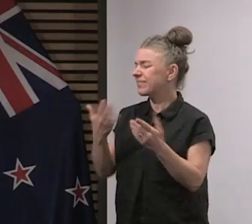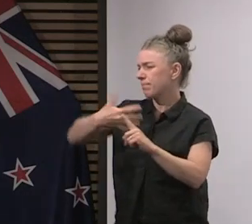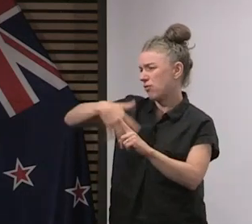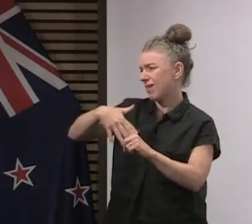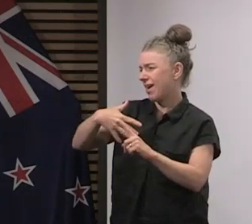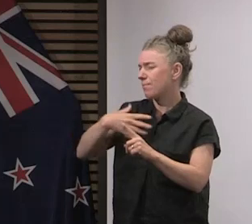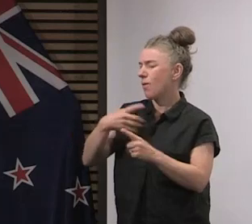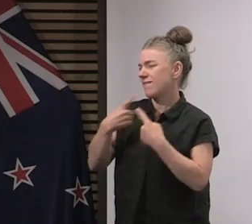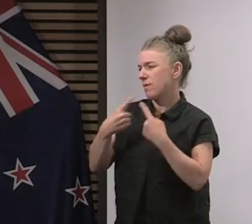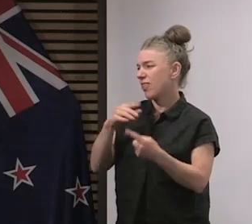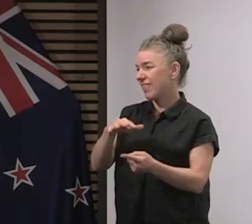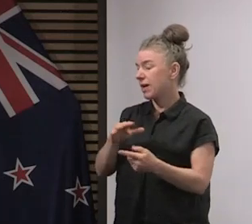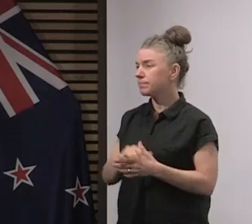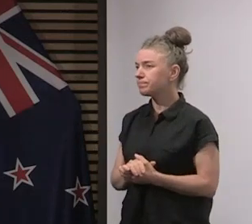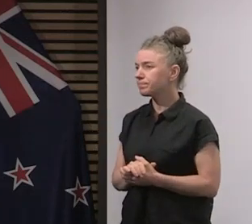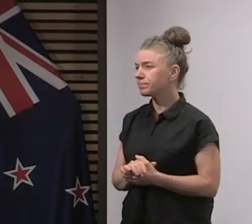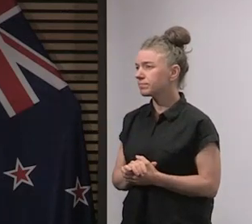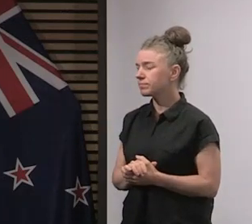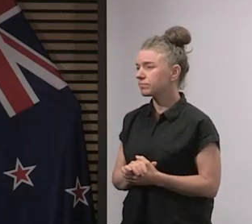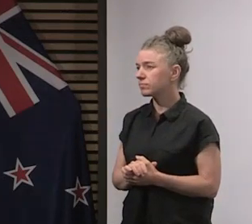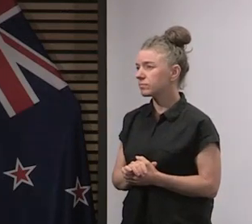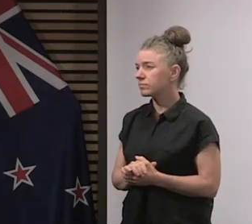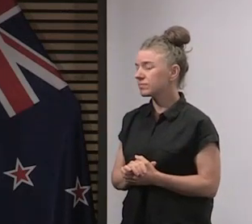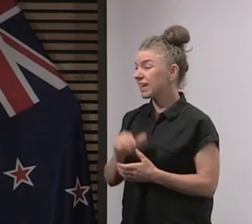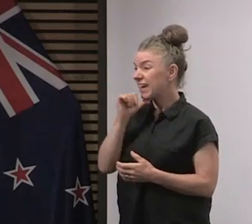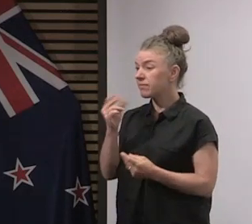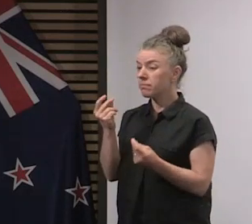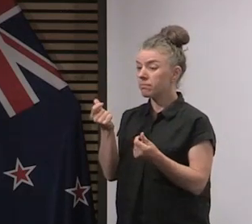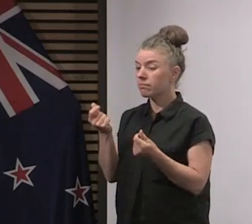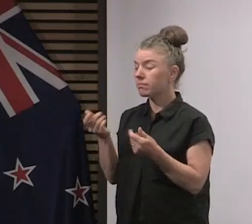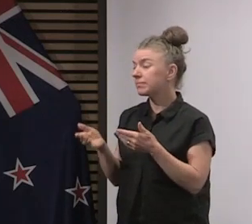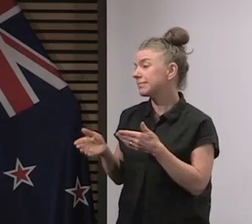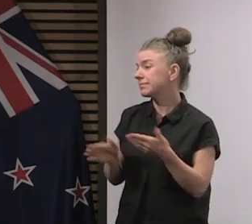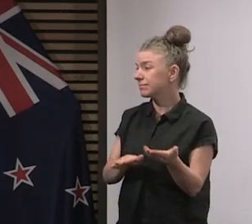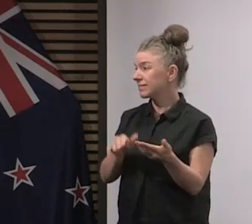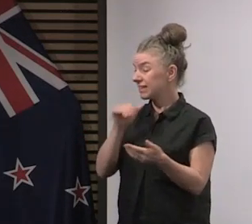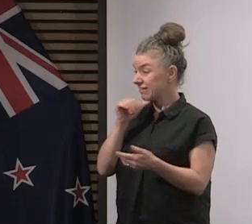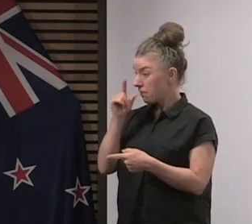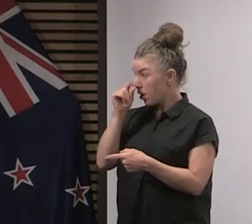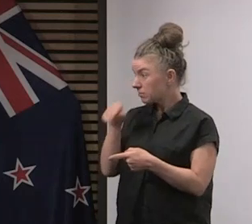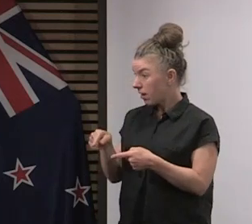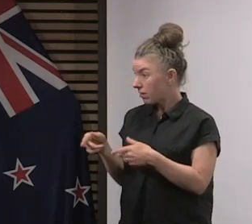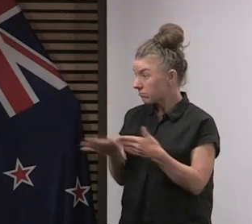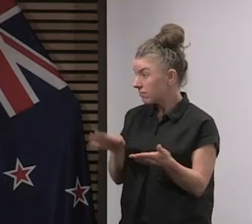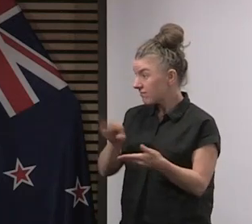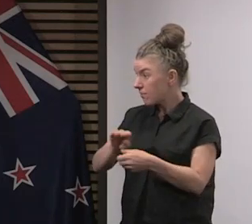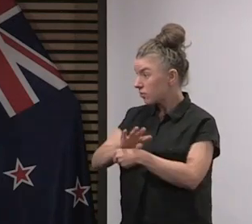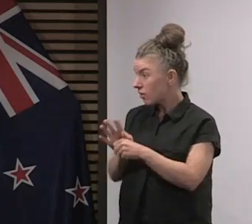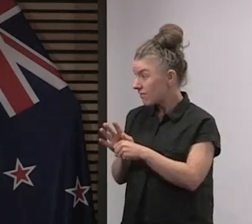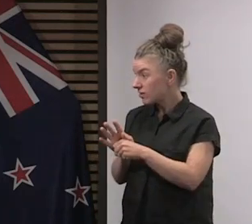suggestion that is COVID-19 related. The DHB has subsequently put out a statement to put some context